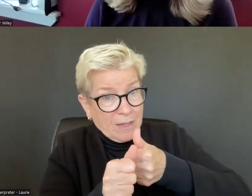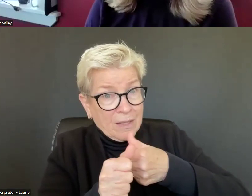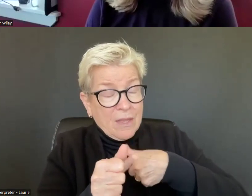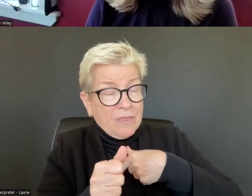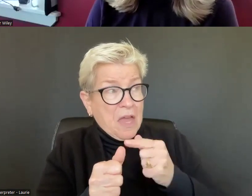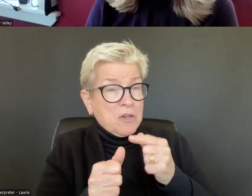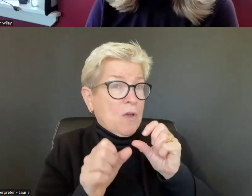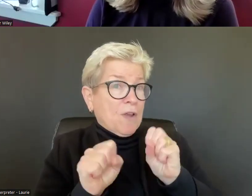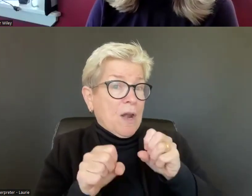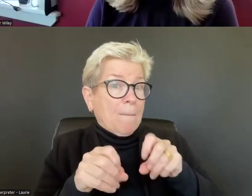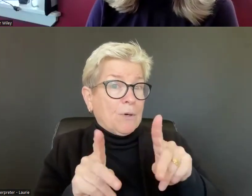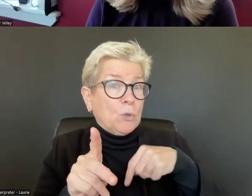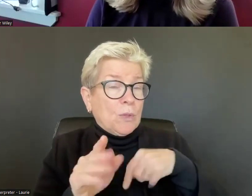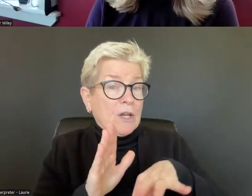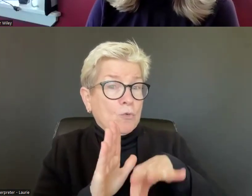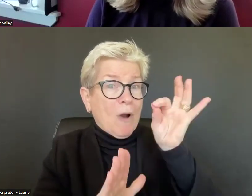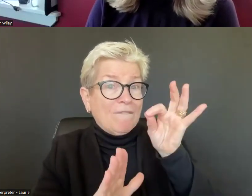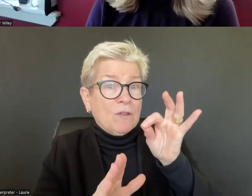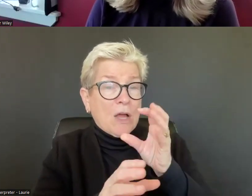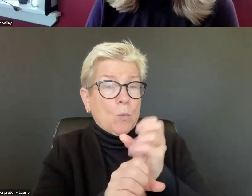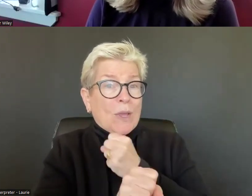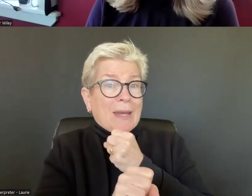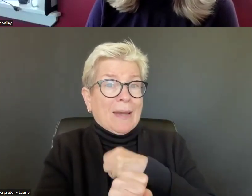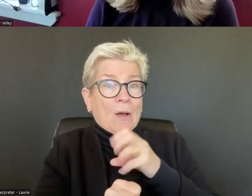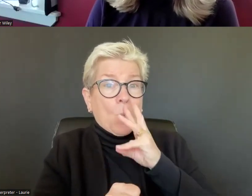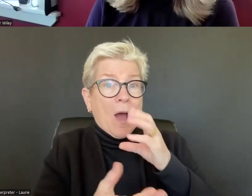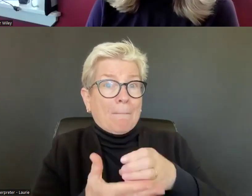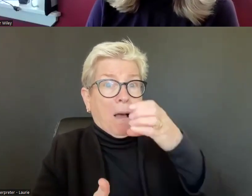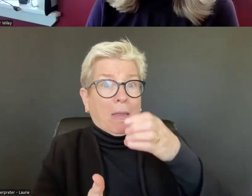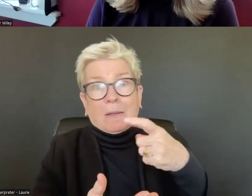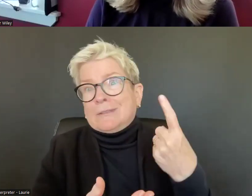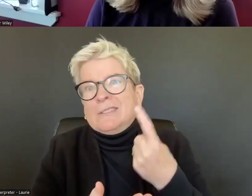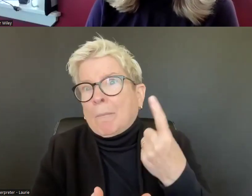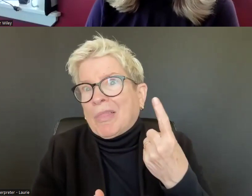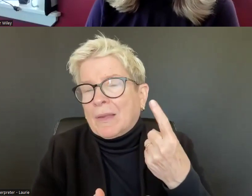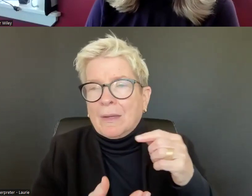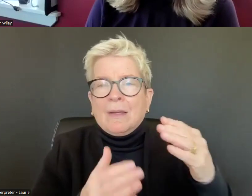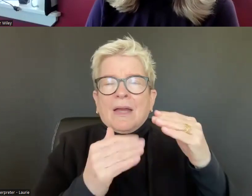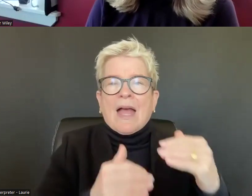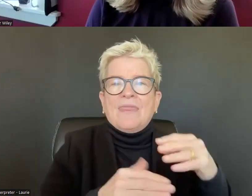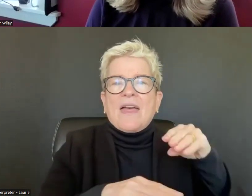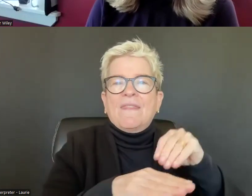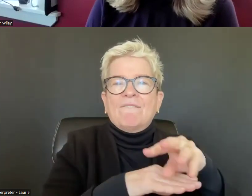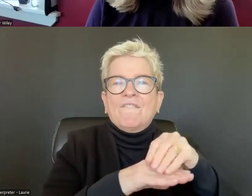water bottle or something like that and uh then we also reward The Advisory who's made the most